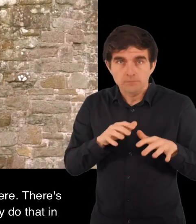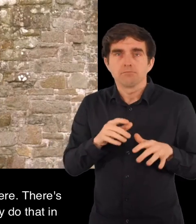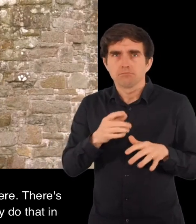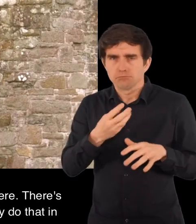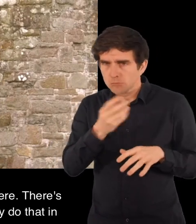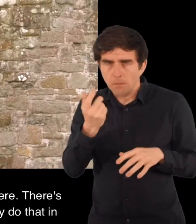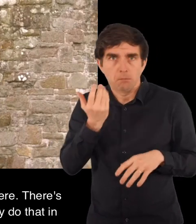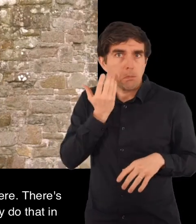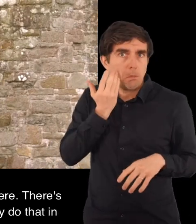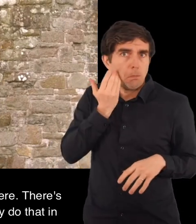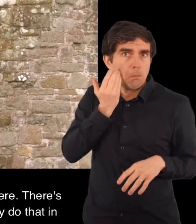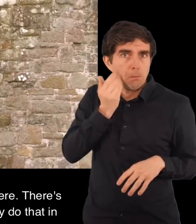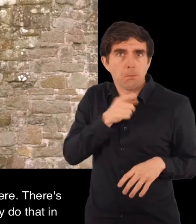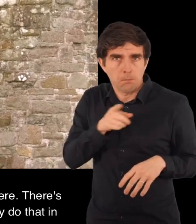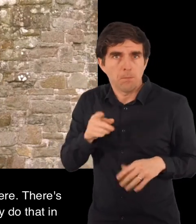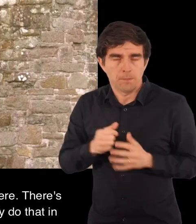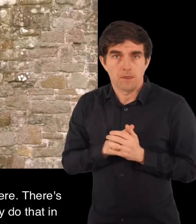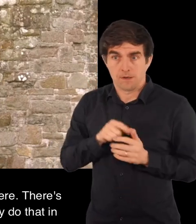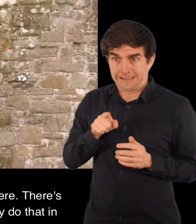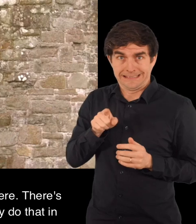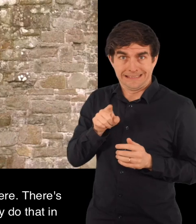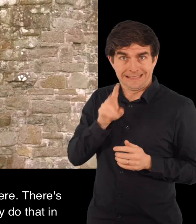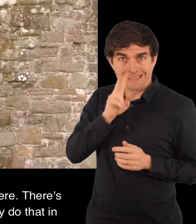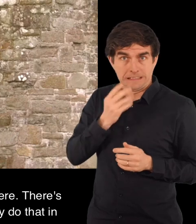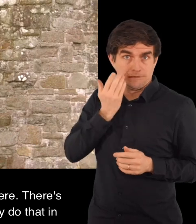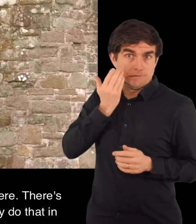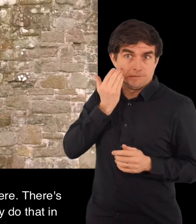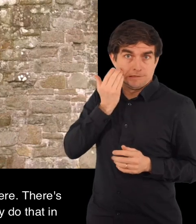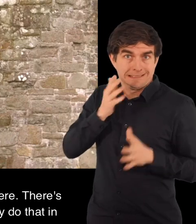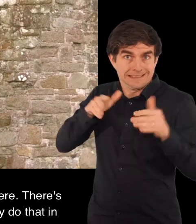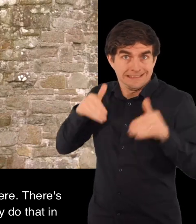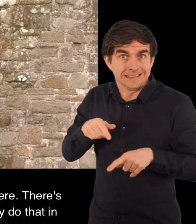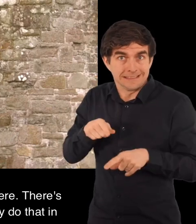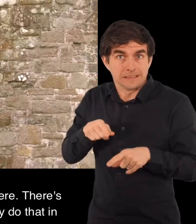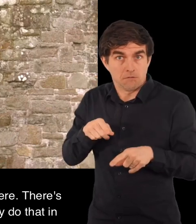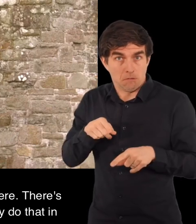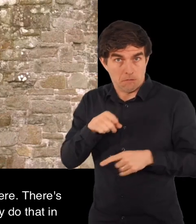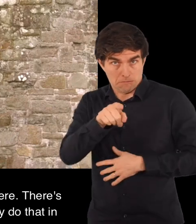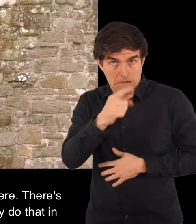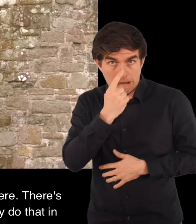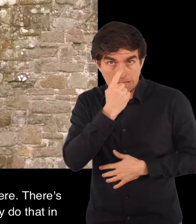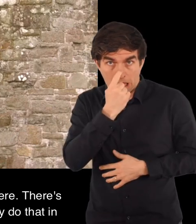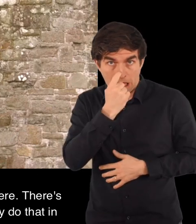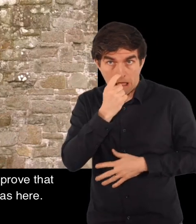have some that are very recent here. There's a recent burial here. You can only do that in